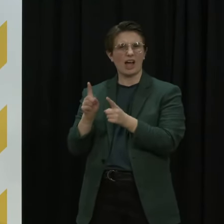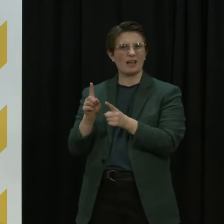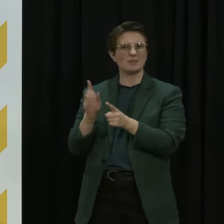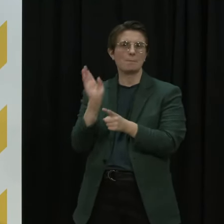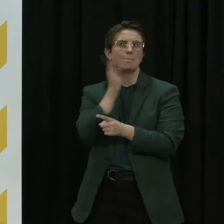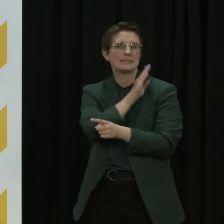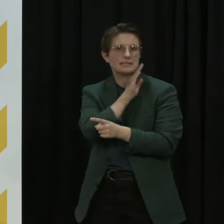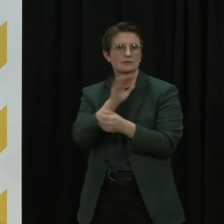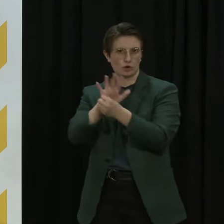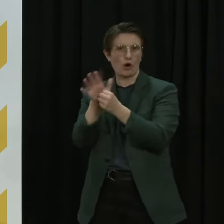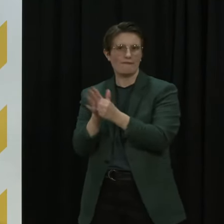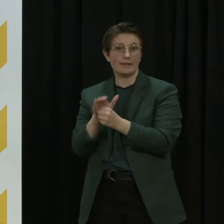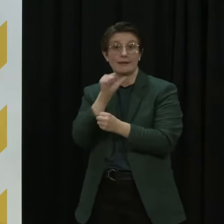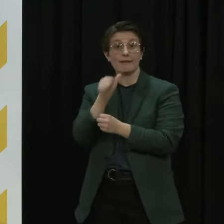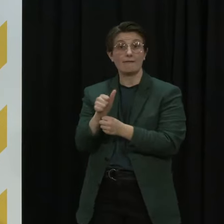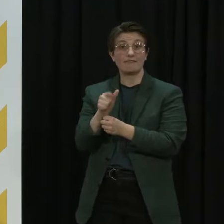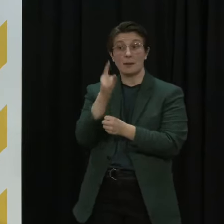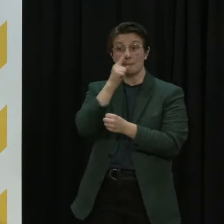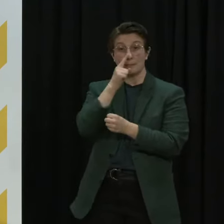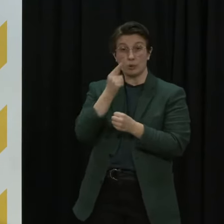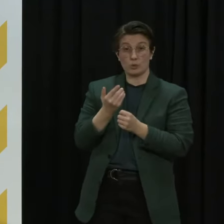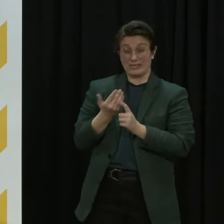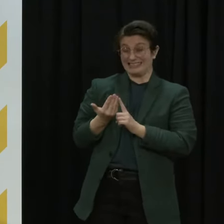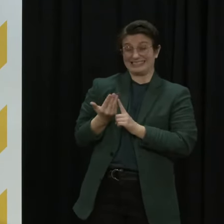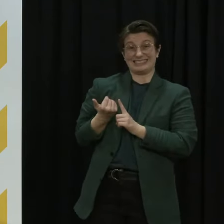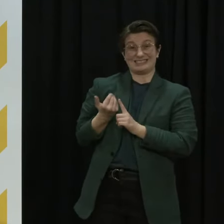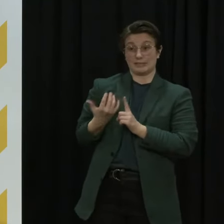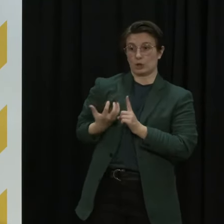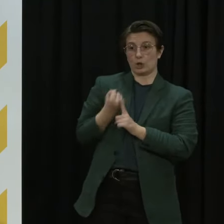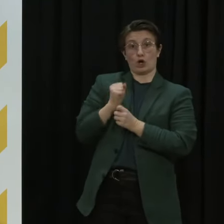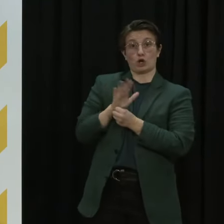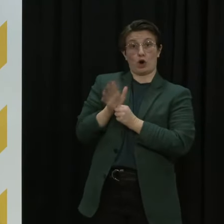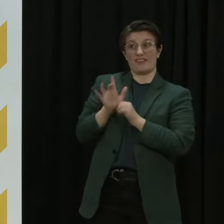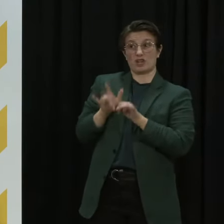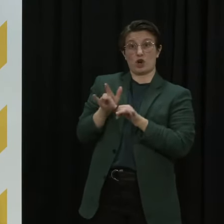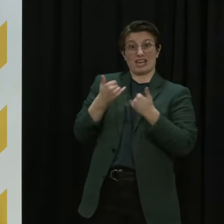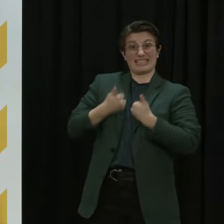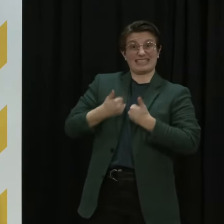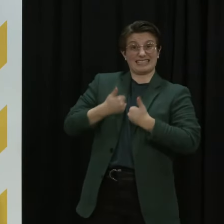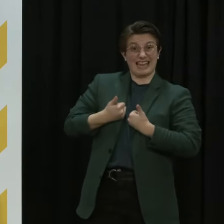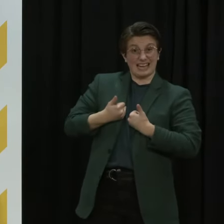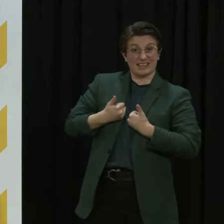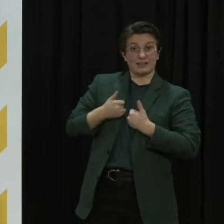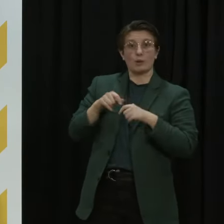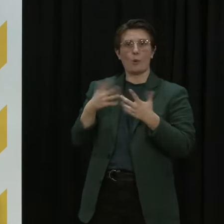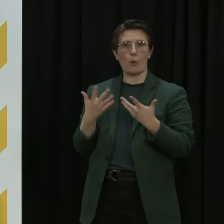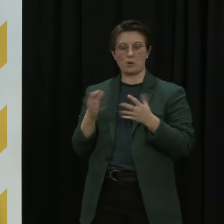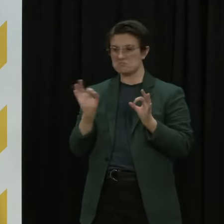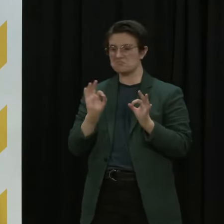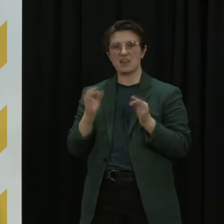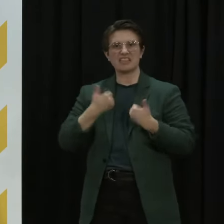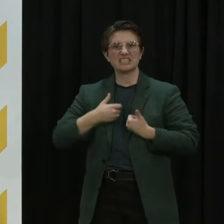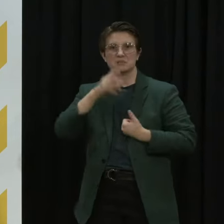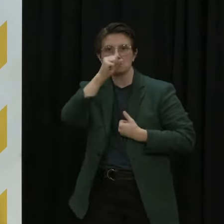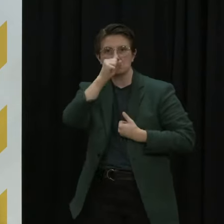testing tends to be in a detecting cases.